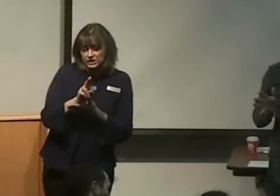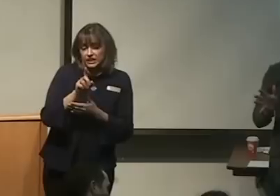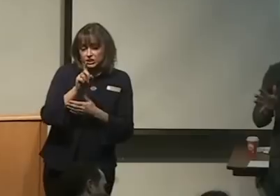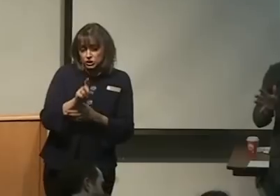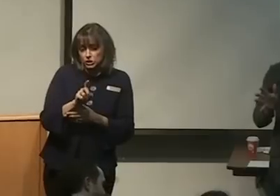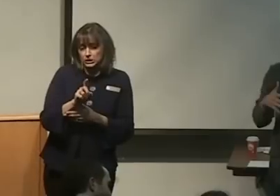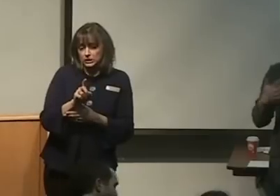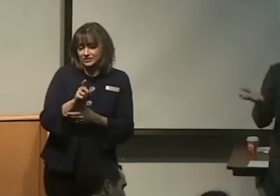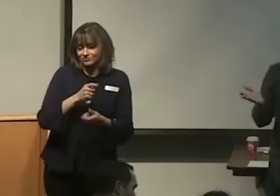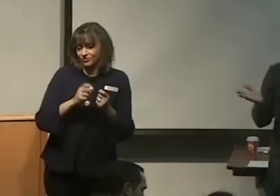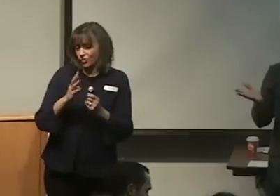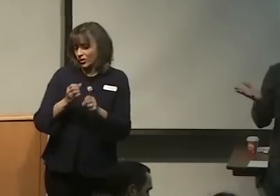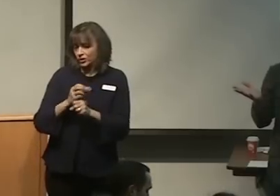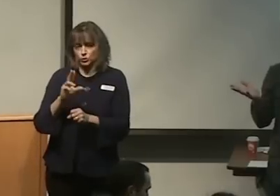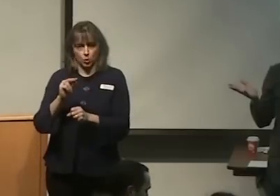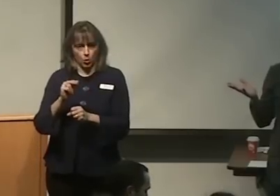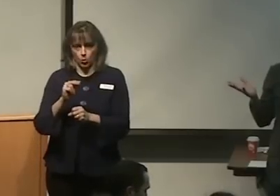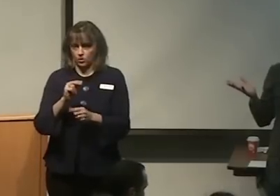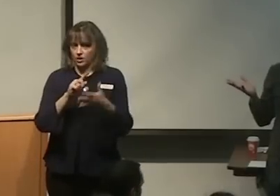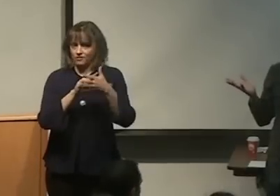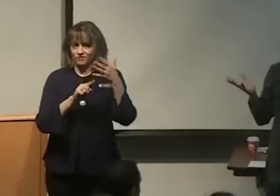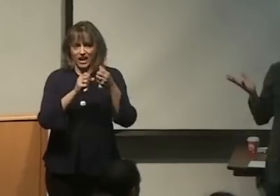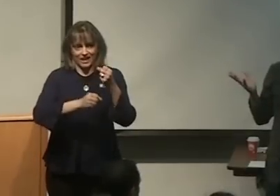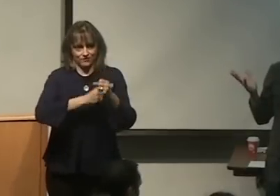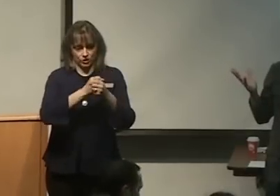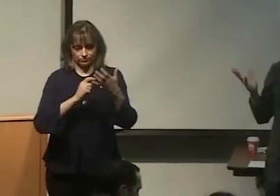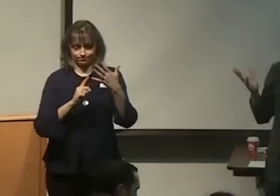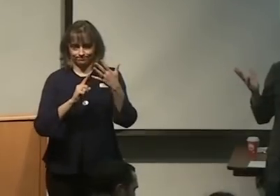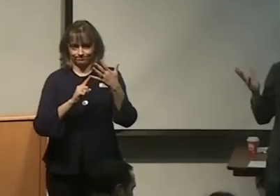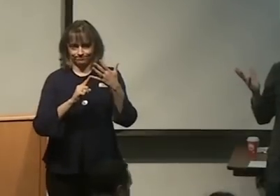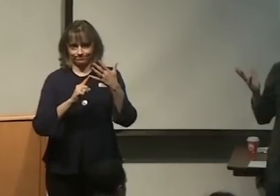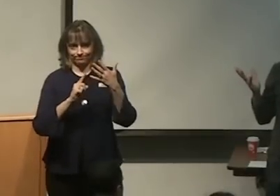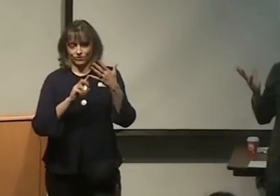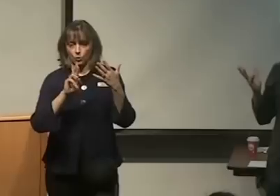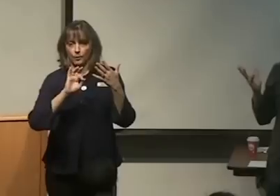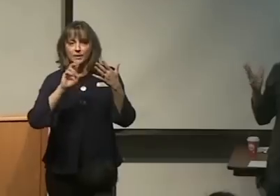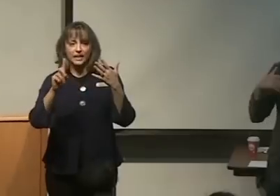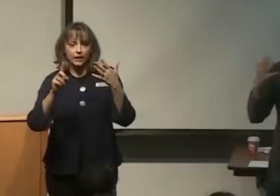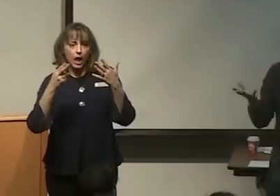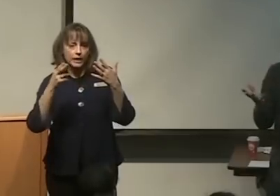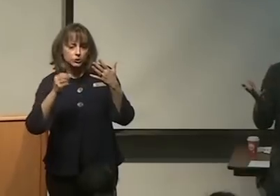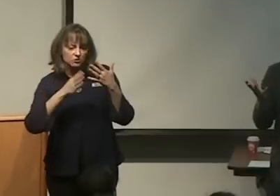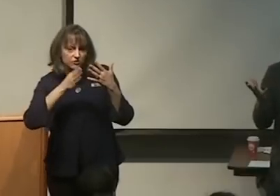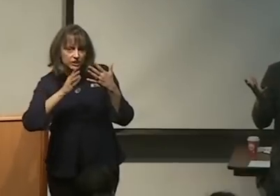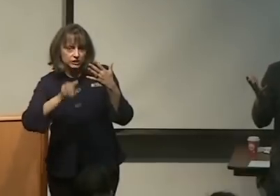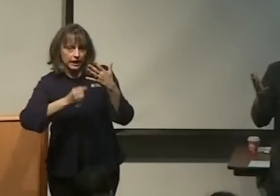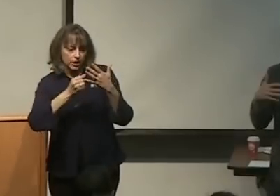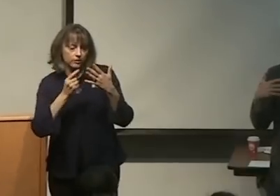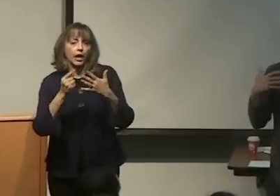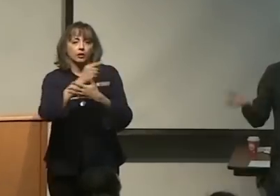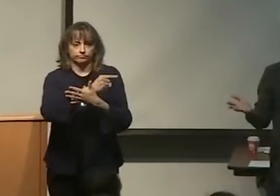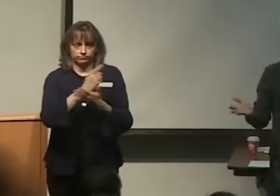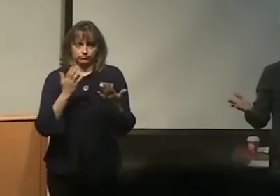I mean that's going to be a very popular product in the next couple of decades because we do have high school dropouts who need